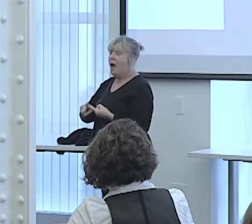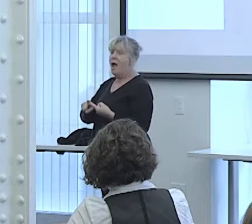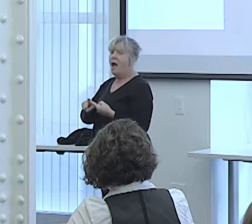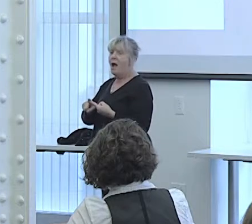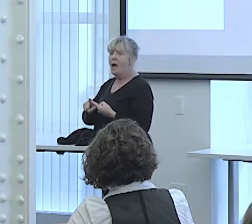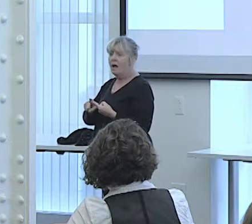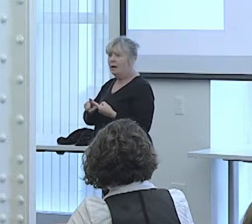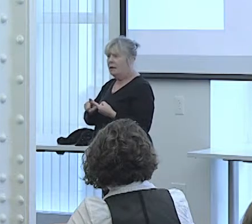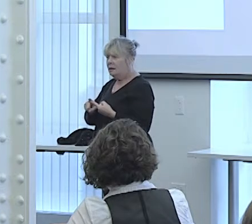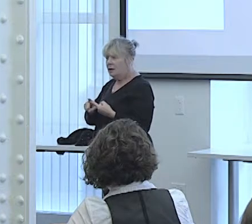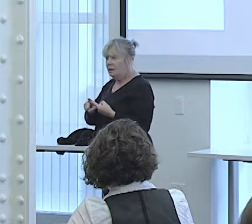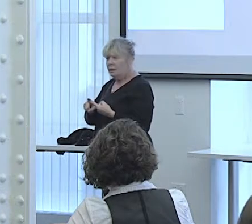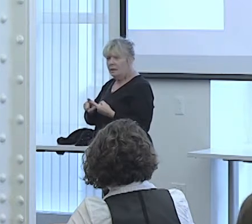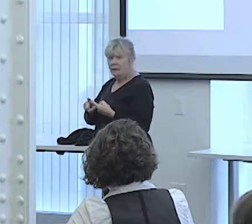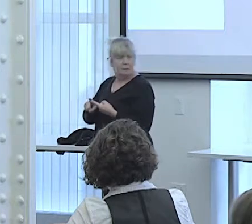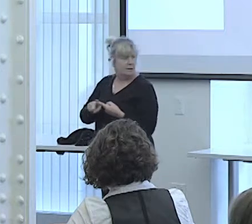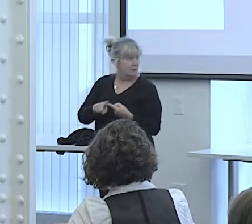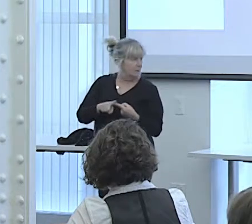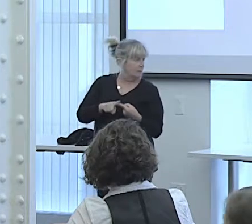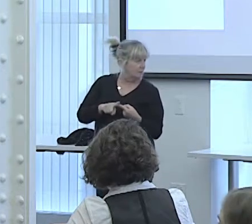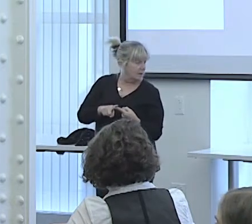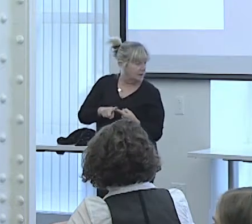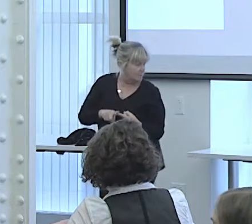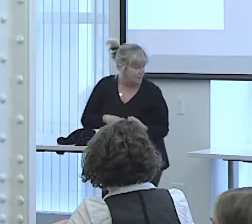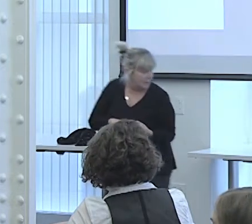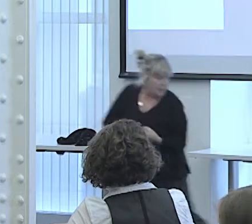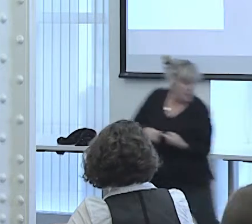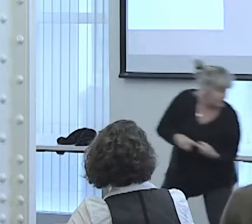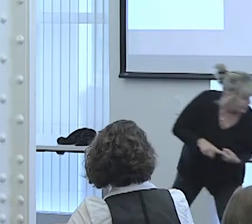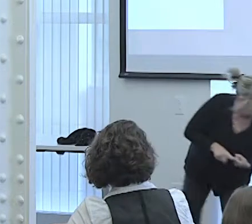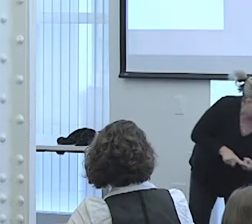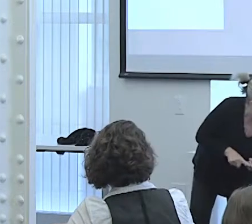what we're bound by law, why we go fill applications,